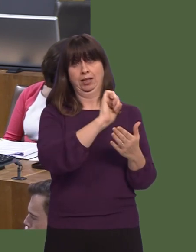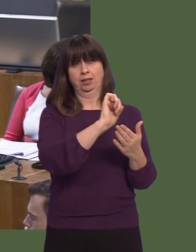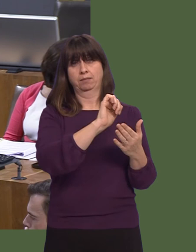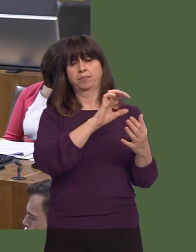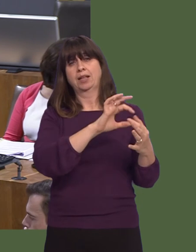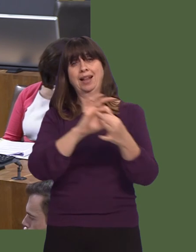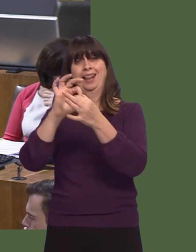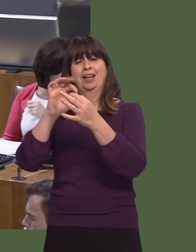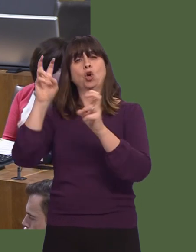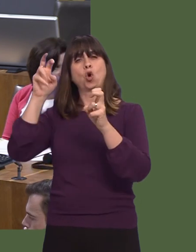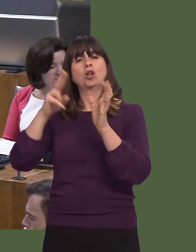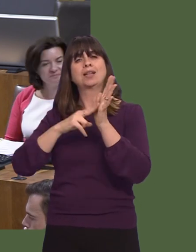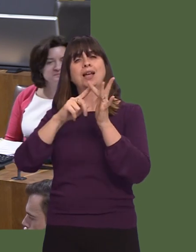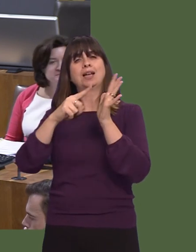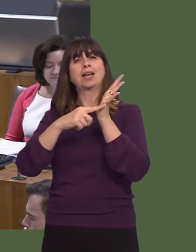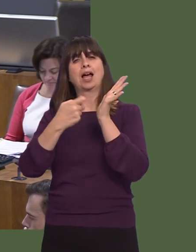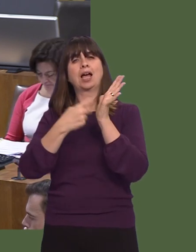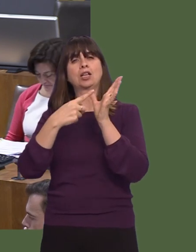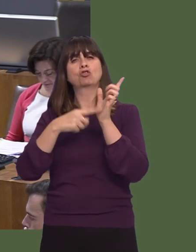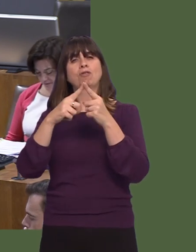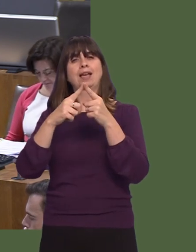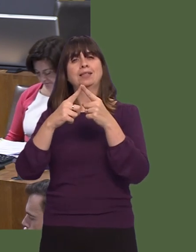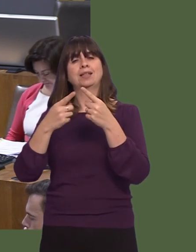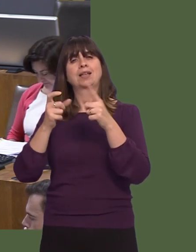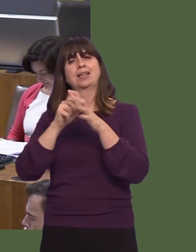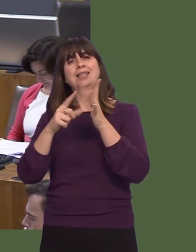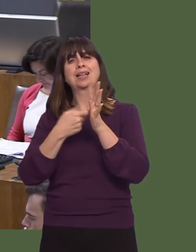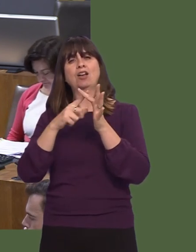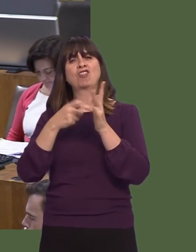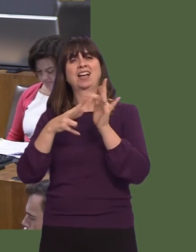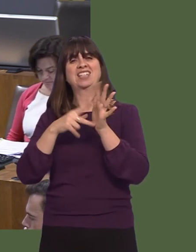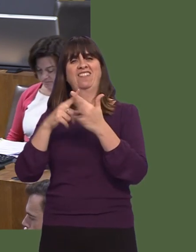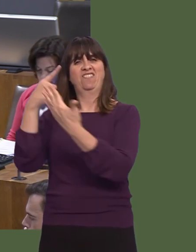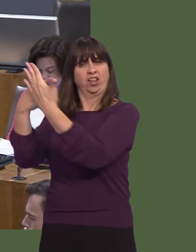bod y penderfyniad syín cael ei wneud yn sicrhau bod y cydbwysedd hwnnw yn digwydd,